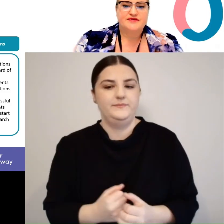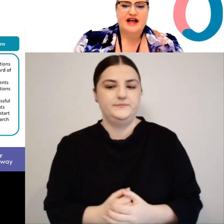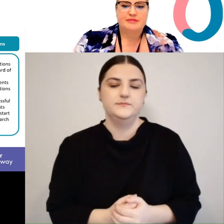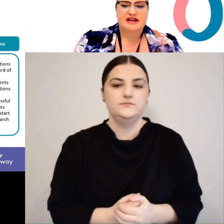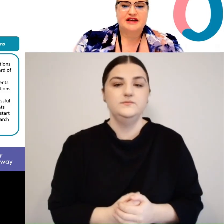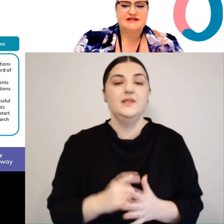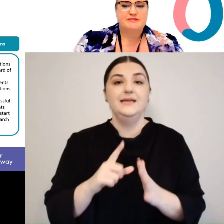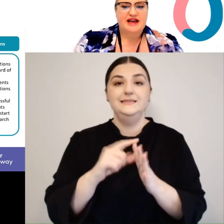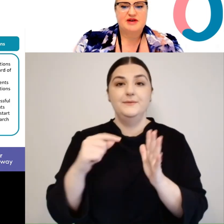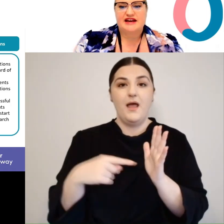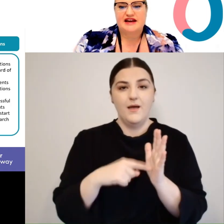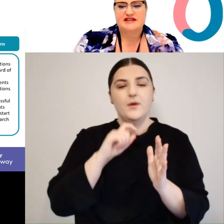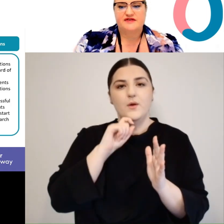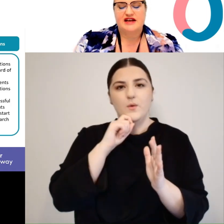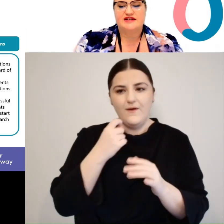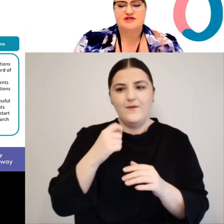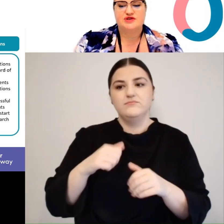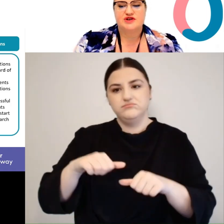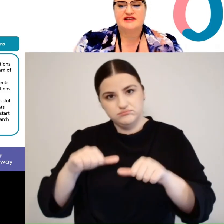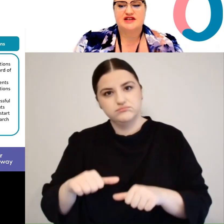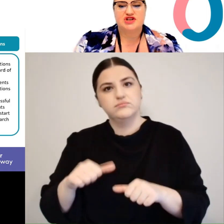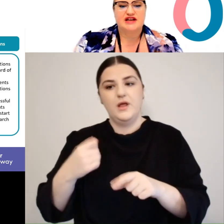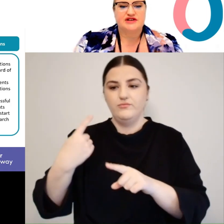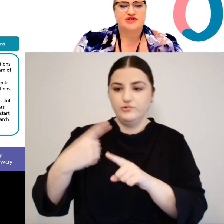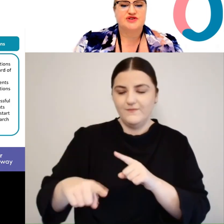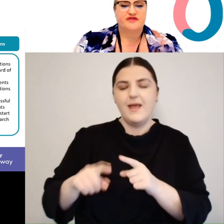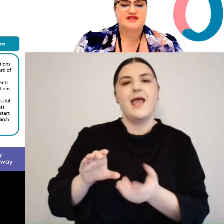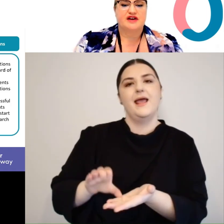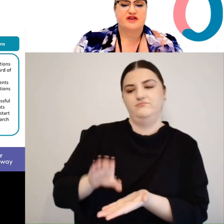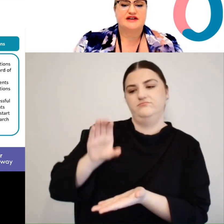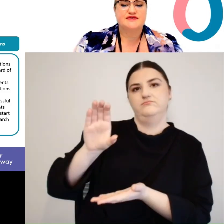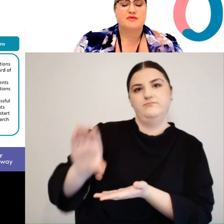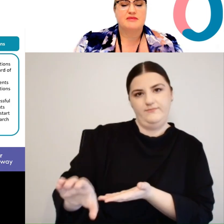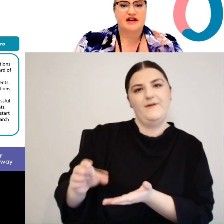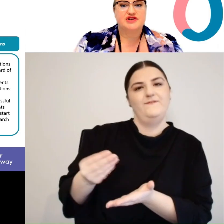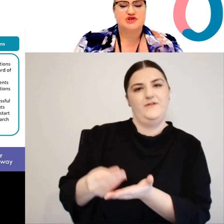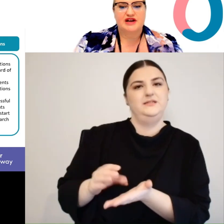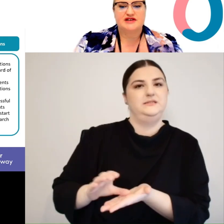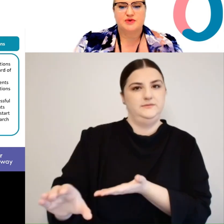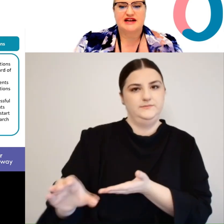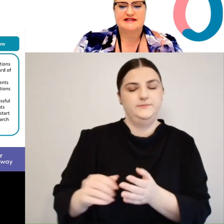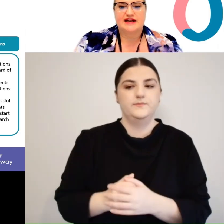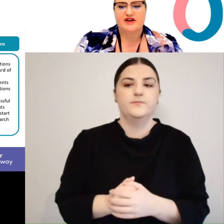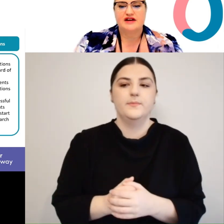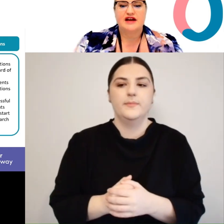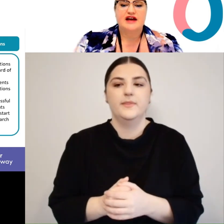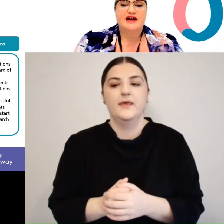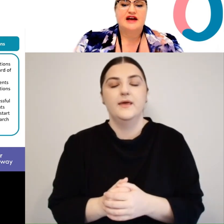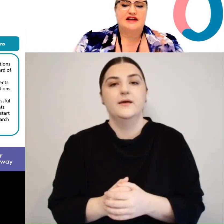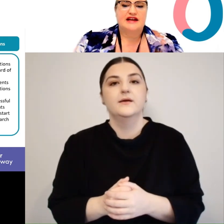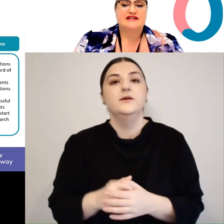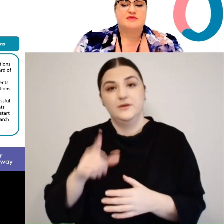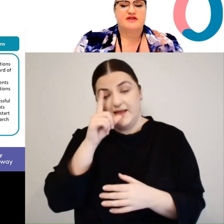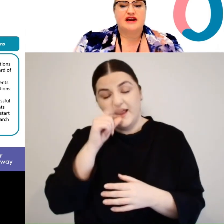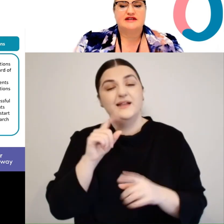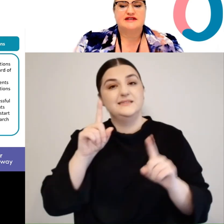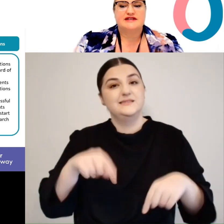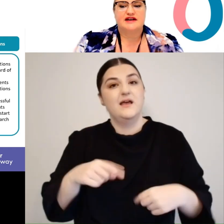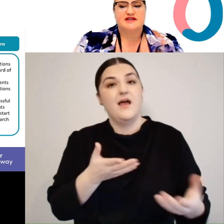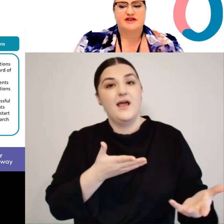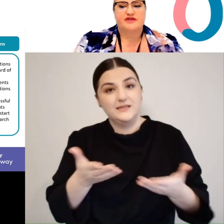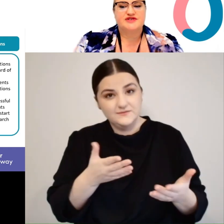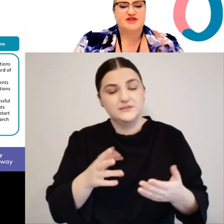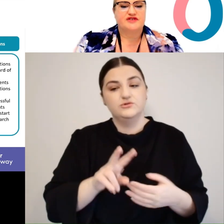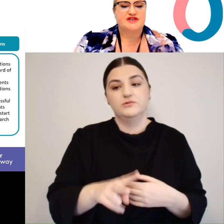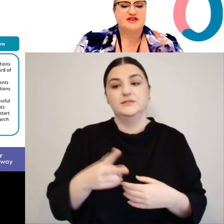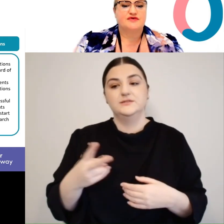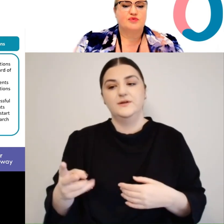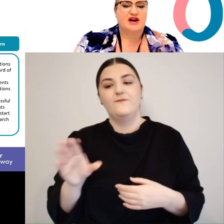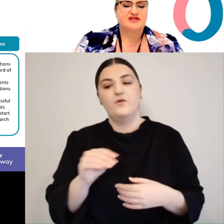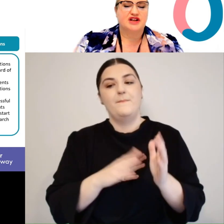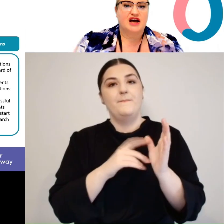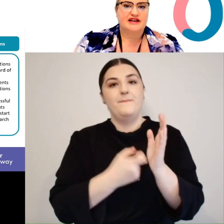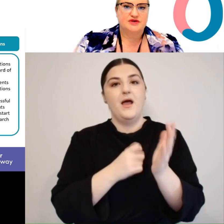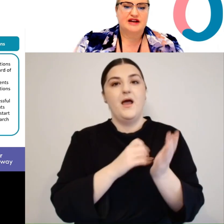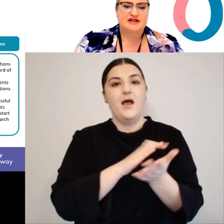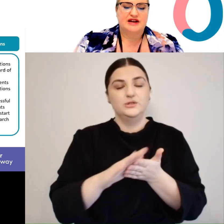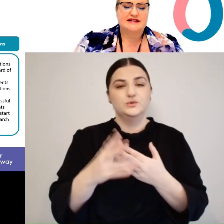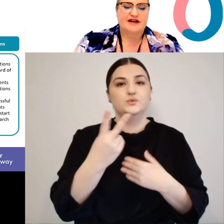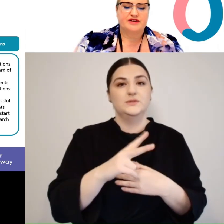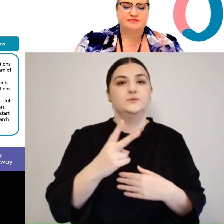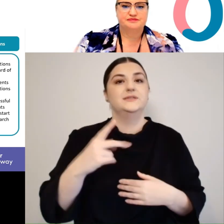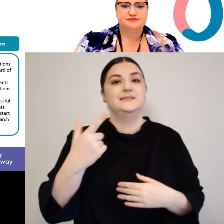Successful applicants may begin activities to transition into service areas from March 2027 and need to be ready to start delivering services from 1 July 2027.